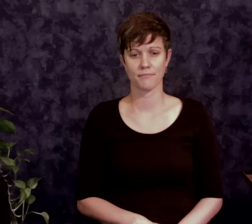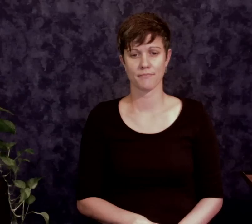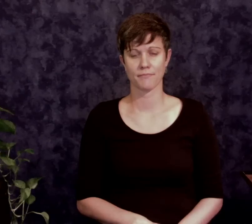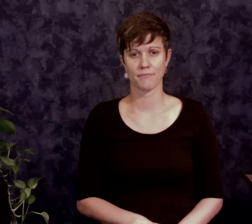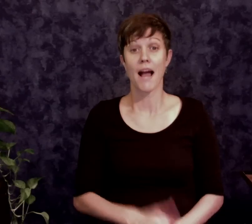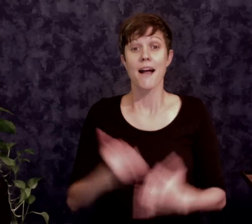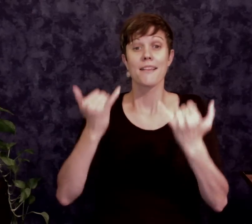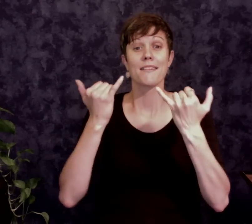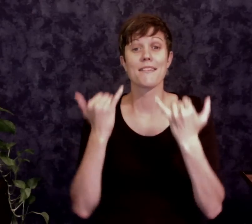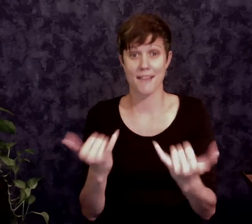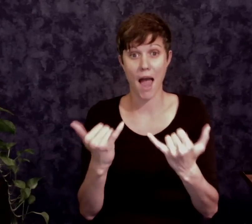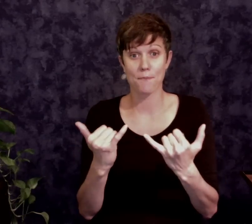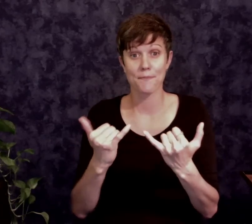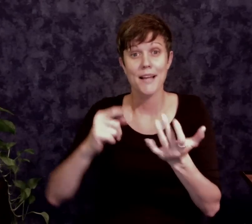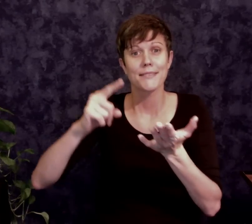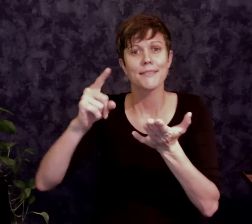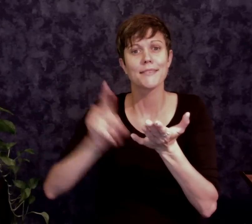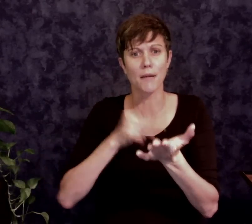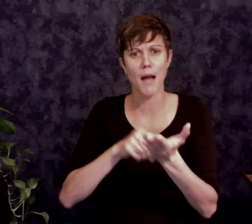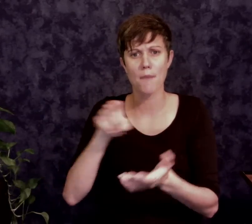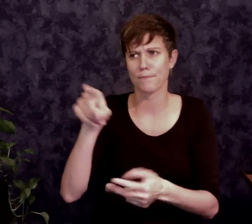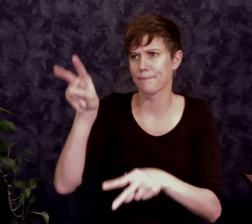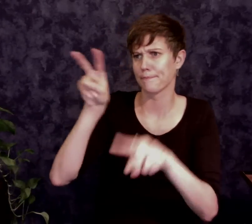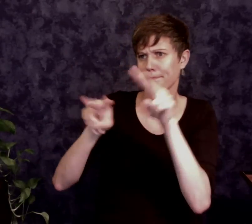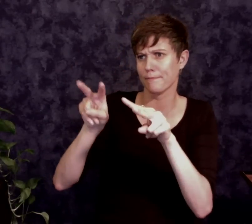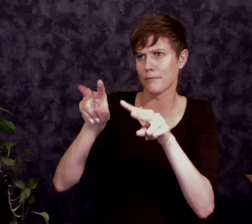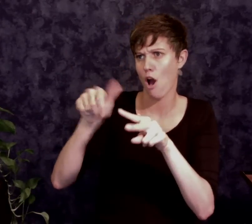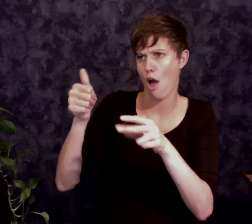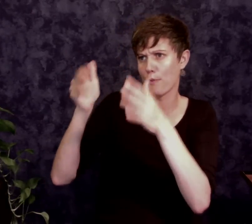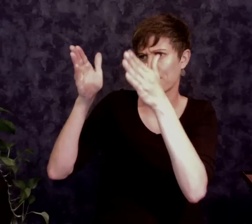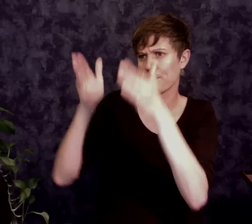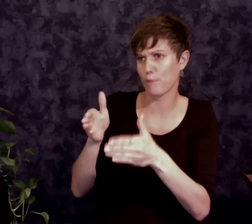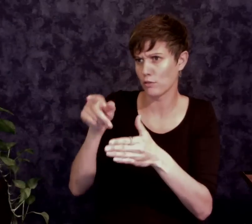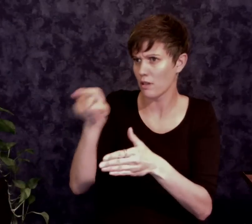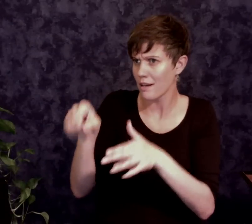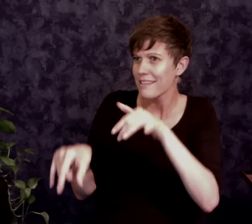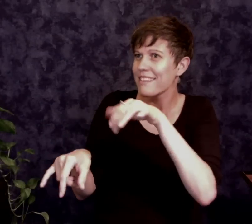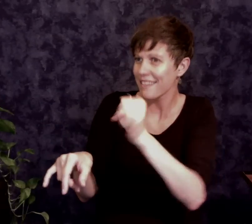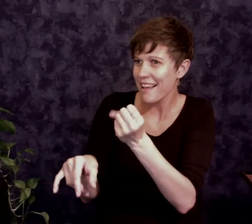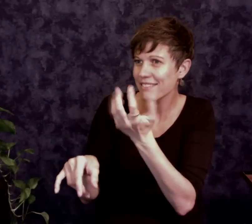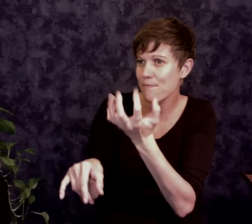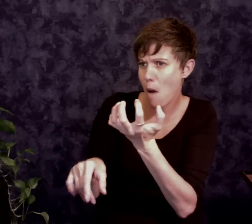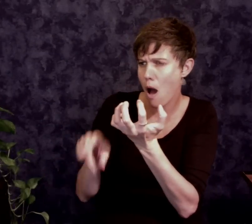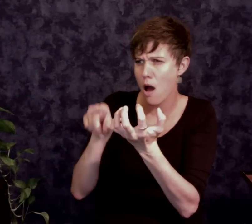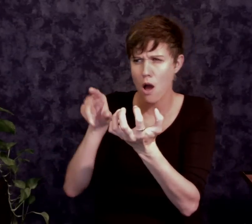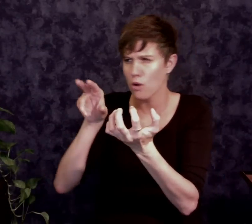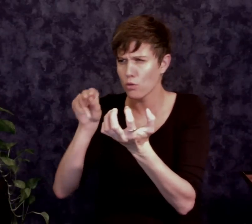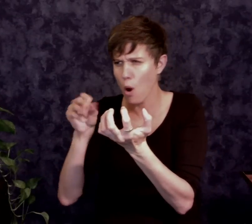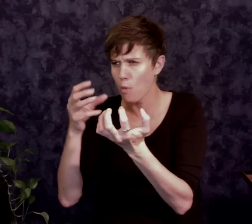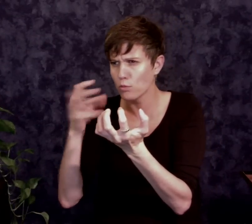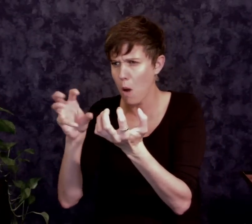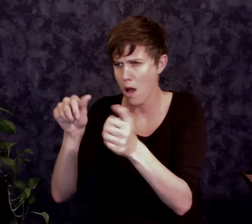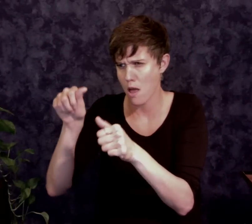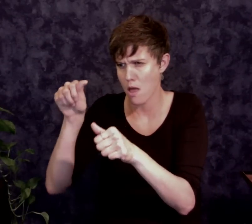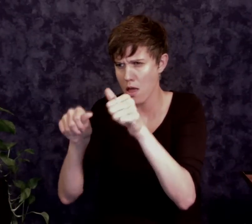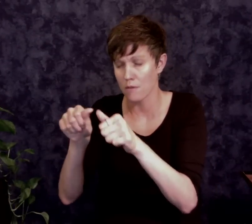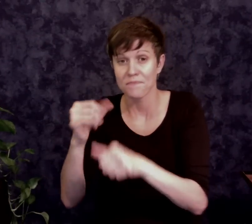Now, sometimes you can’t tell what the other person wants because they have not clearly said “yes” or a “no.”